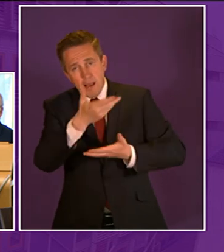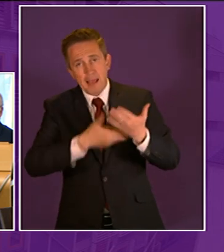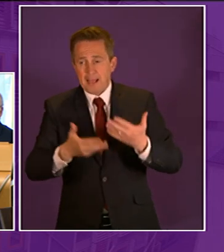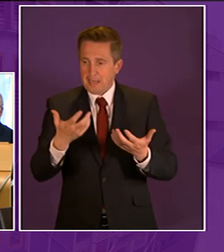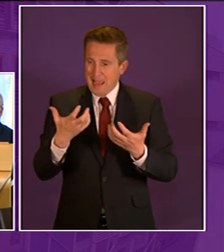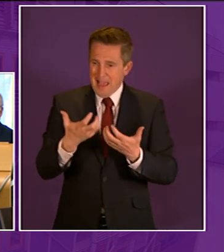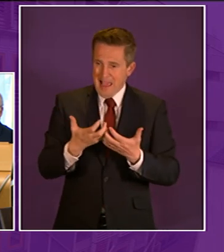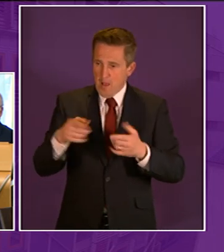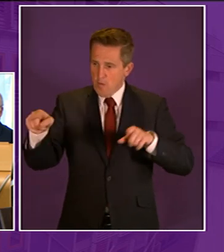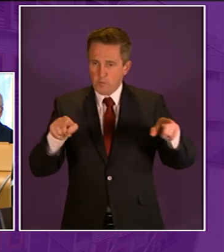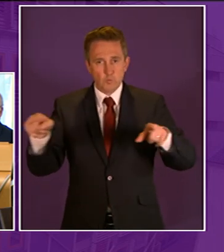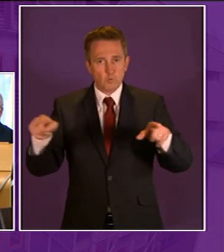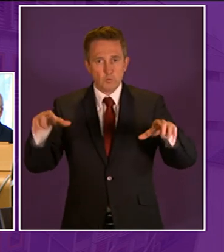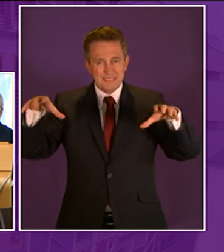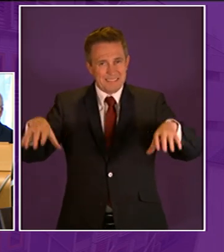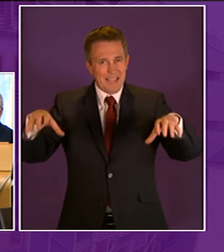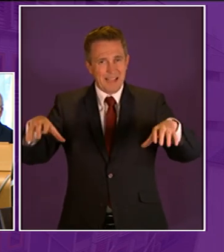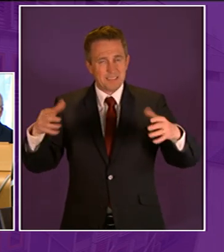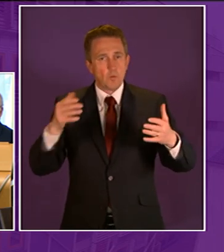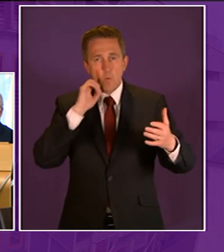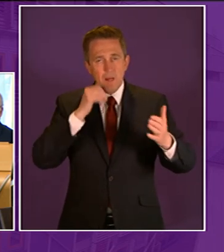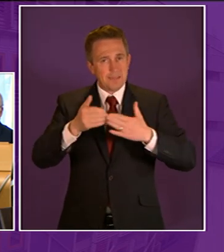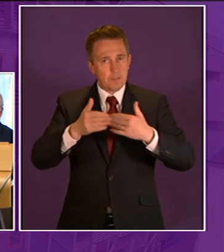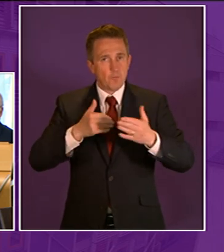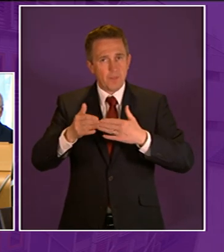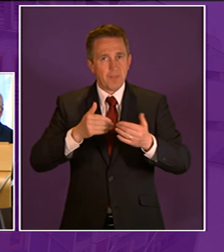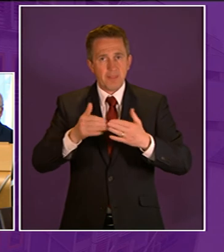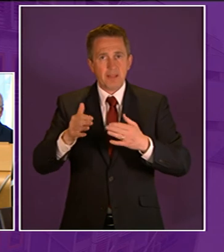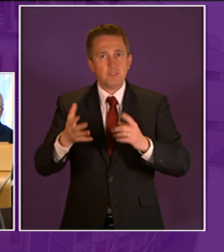shifted during the negotiations in order to help reach a compromise?